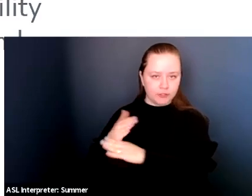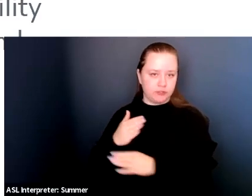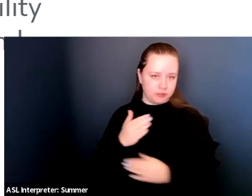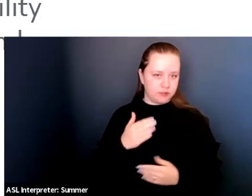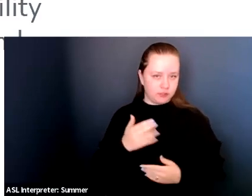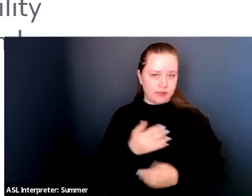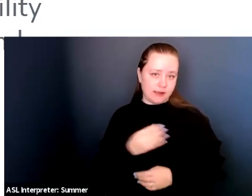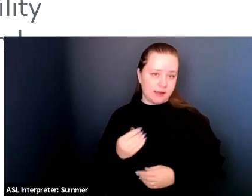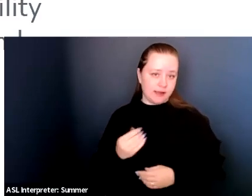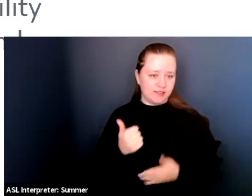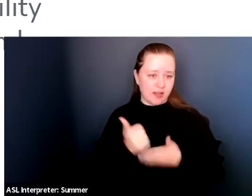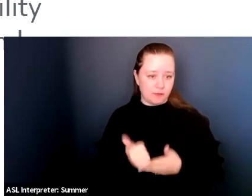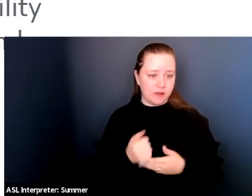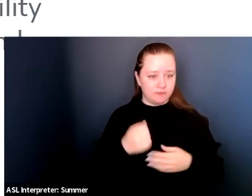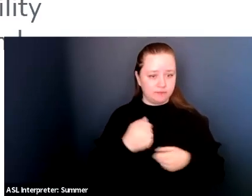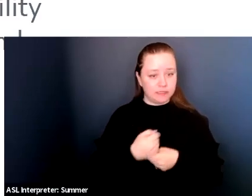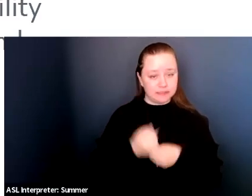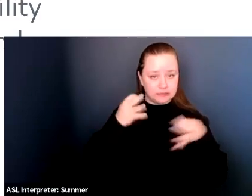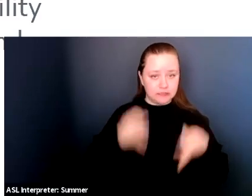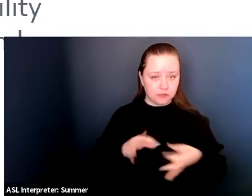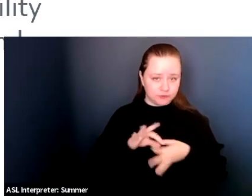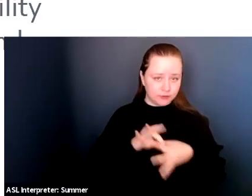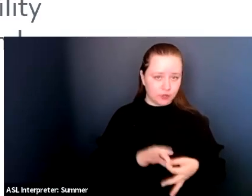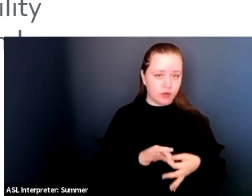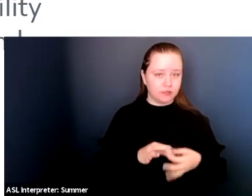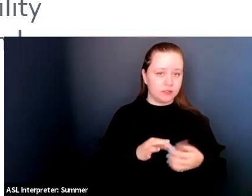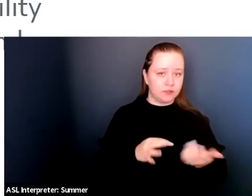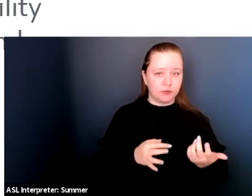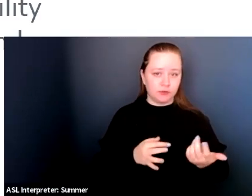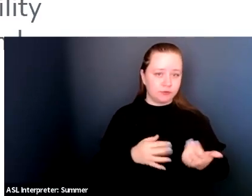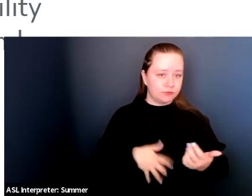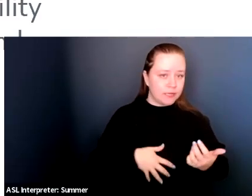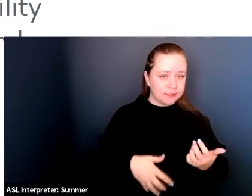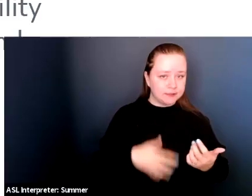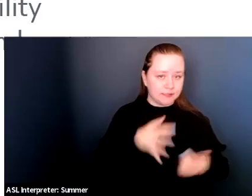disability, pregnancy and parenting. People with mobility disabilities need